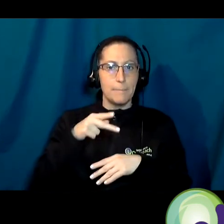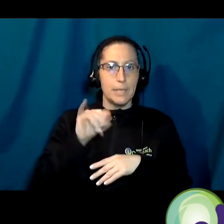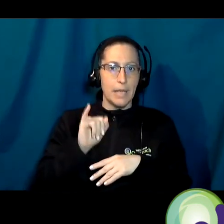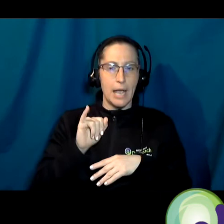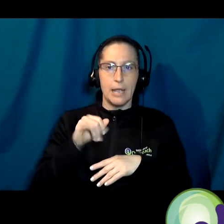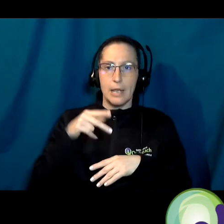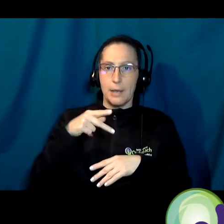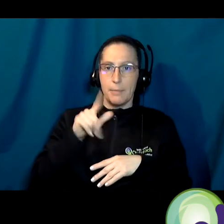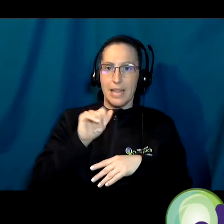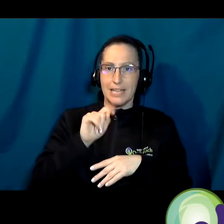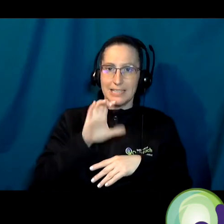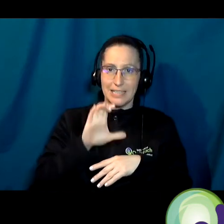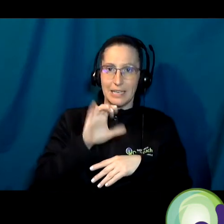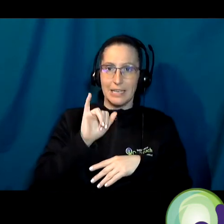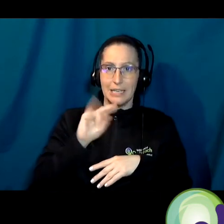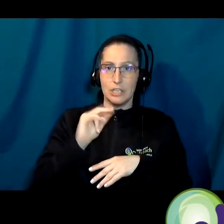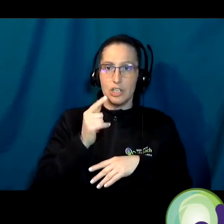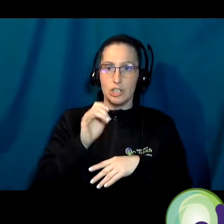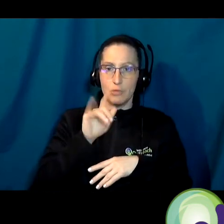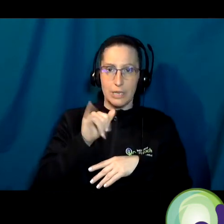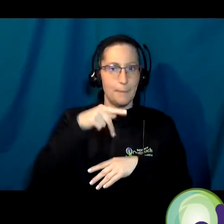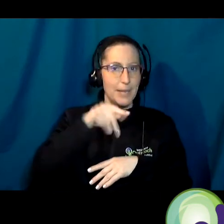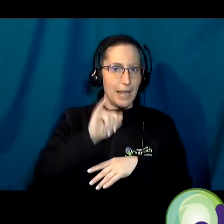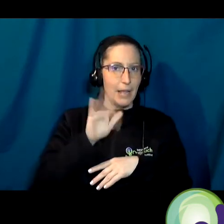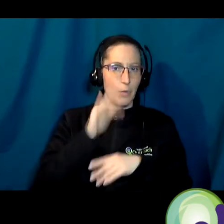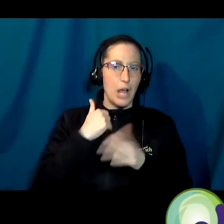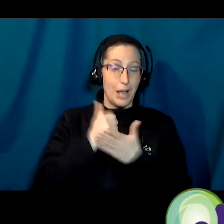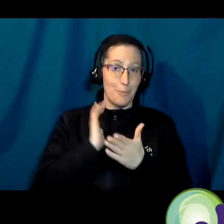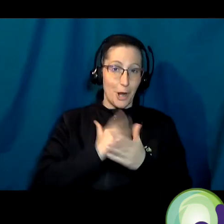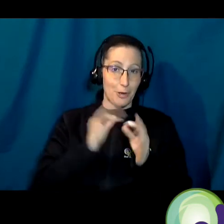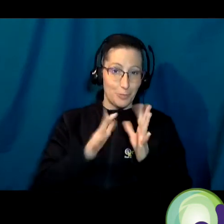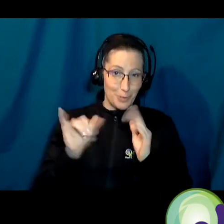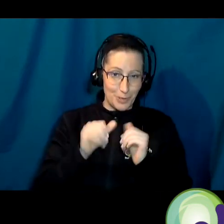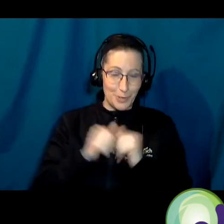know that that's what we call it, is PI and that will help with our interpreter also. Because